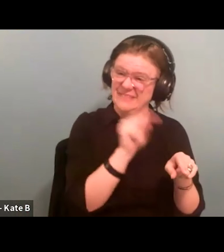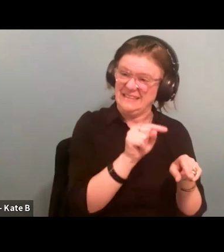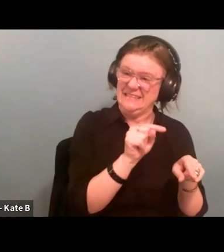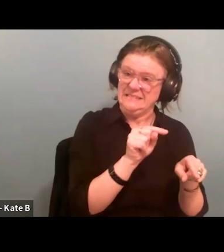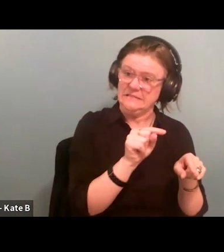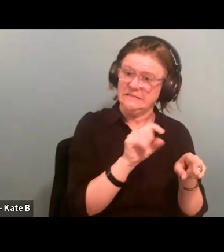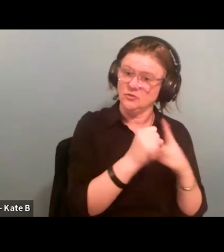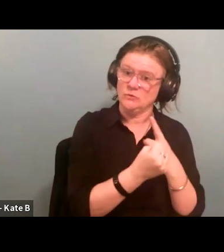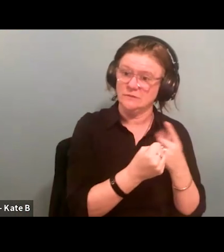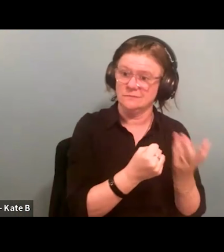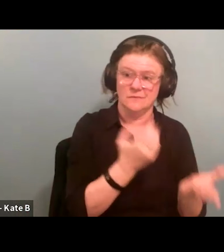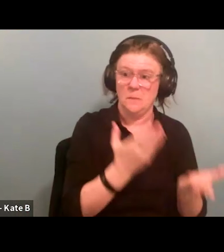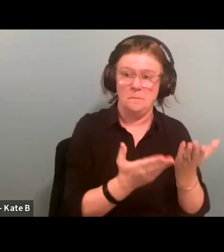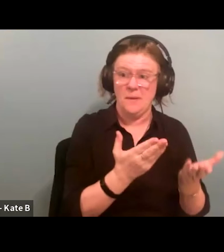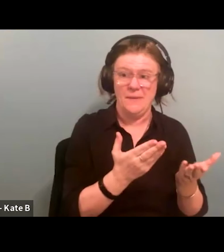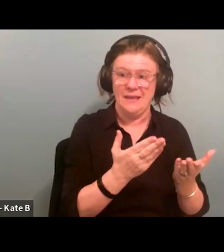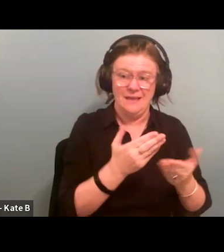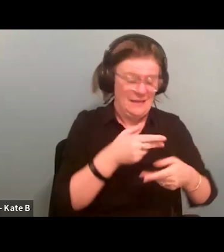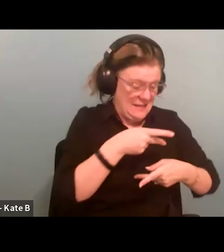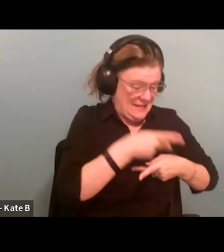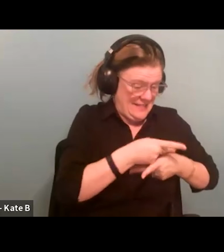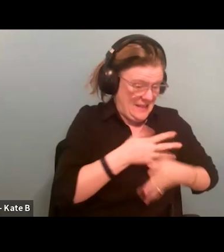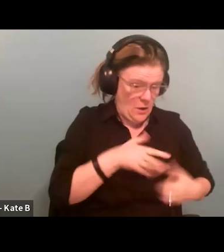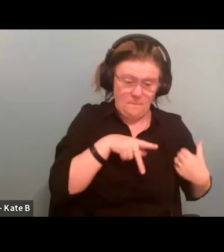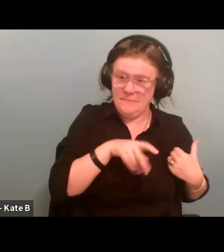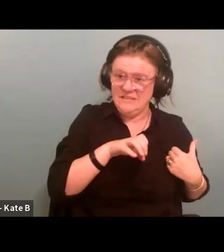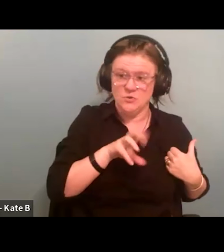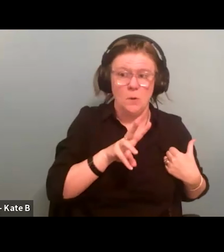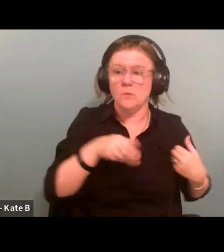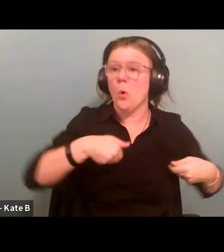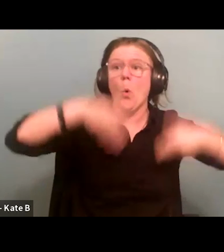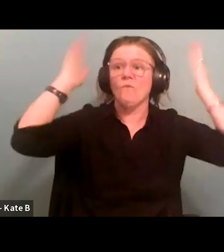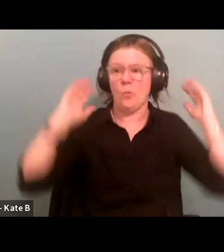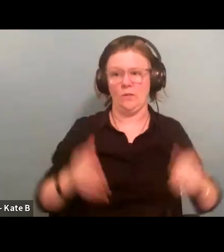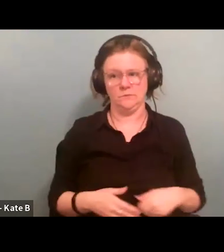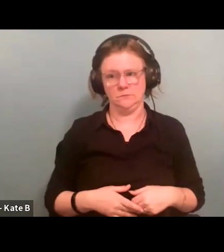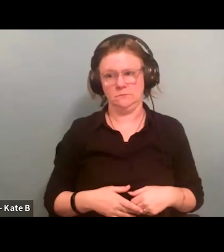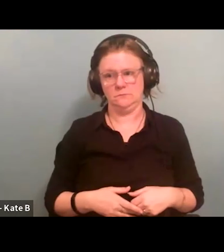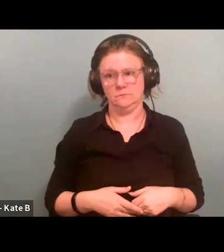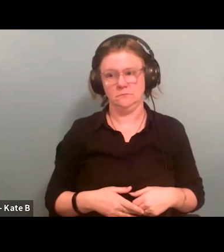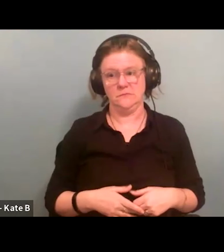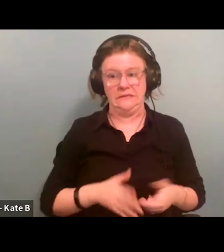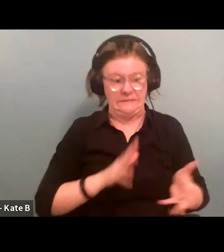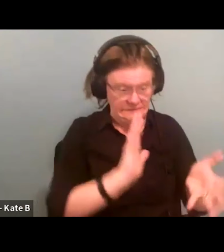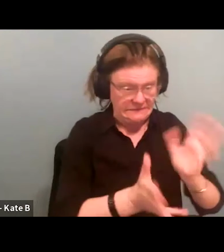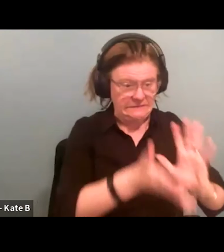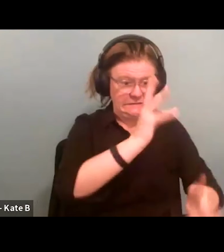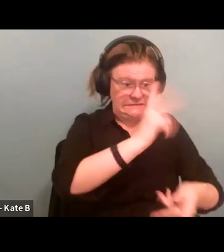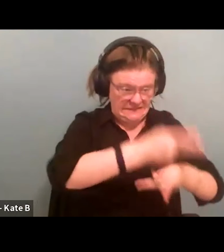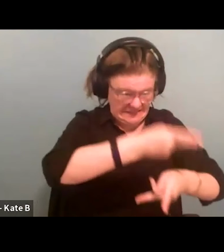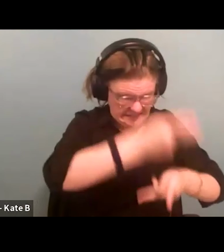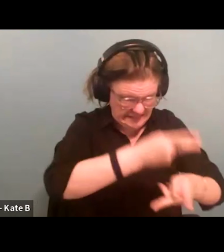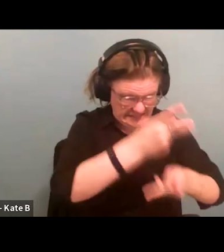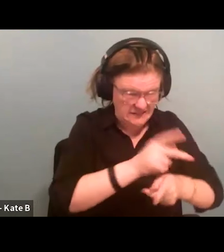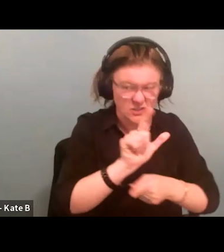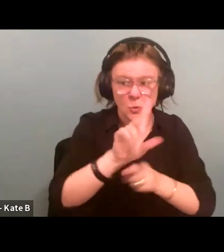it's just the fact that a caregiver is way overwhelmed. It's difficult job being a caregiver. So it's no fault of their own.